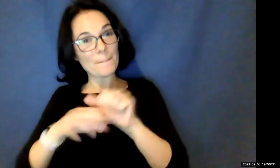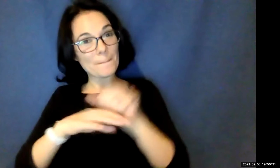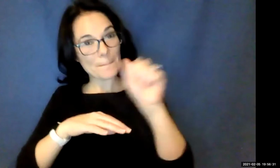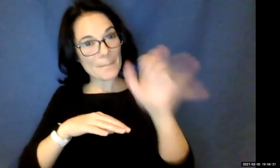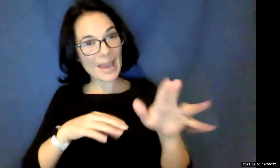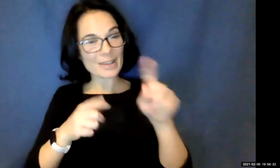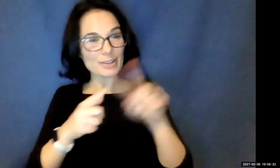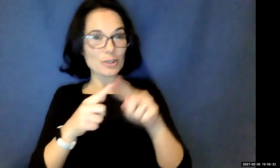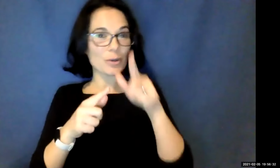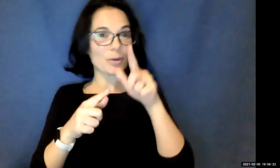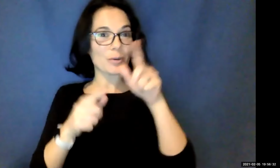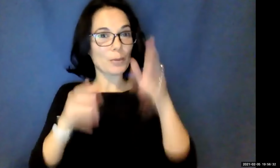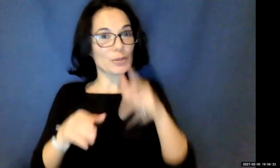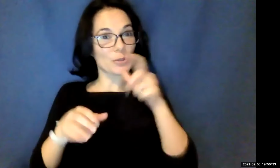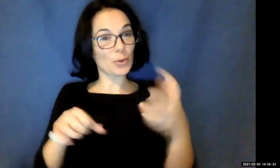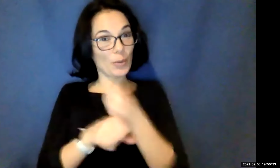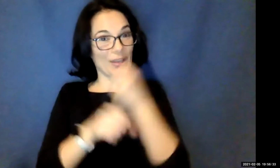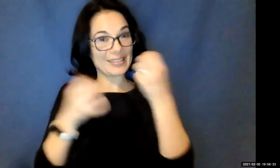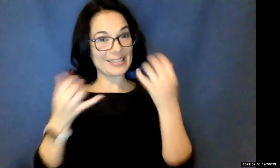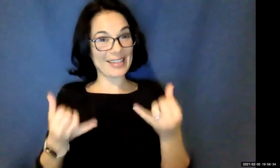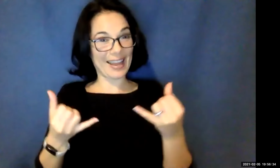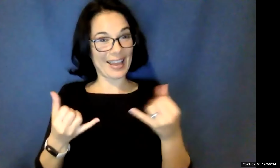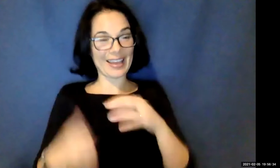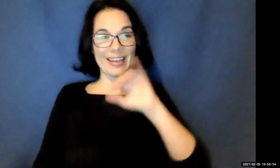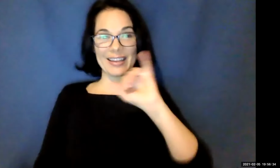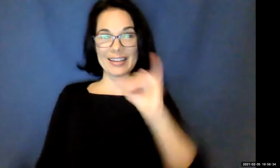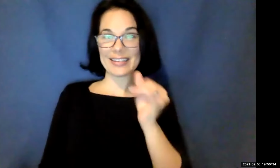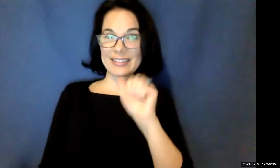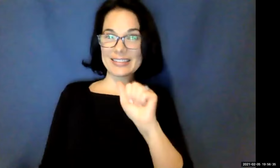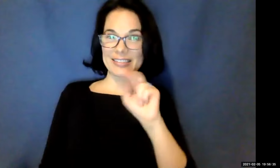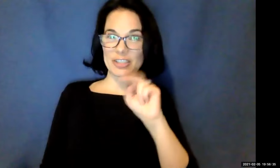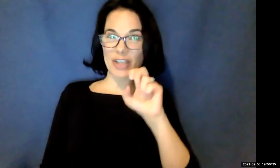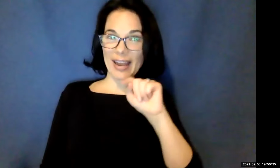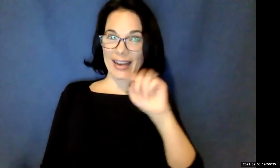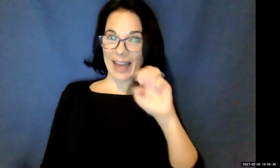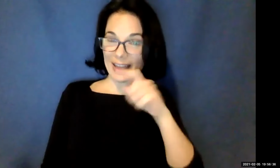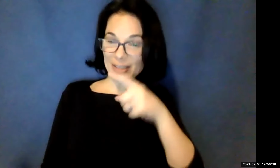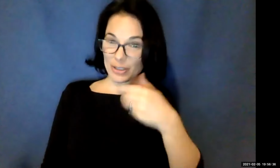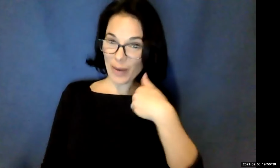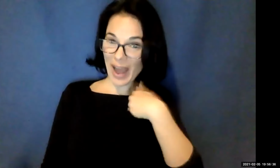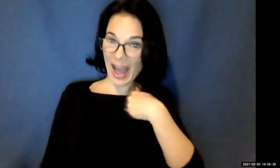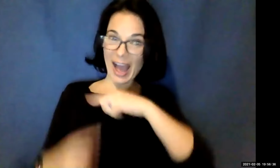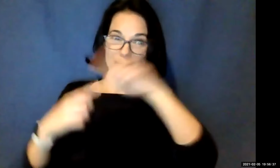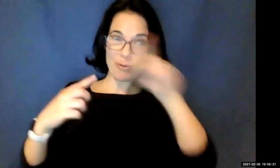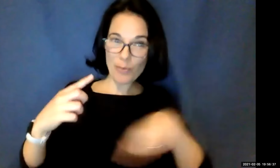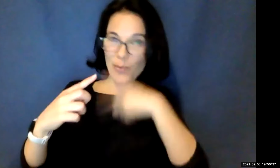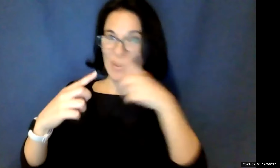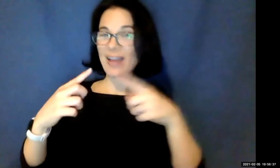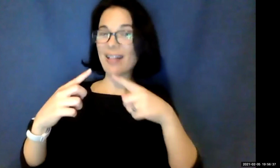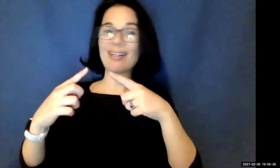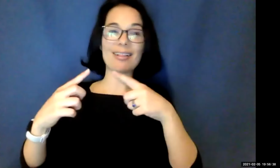And so, Ate Janette, do you have our wheel of destiny ready?